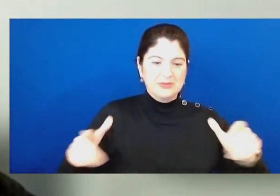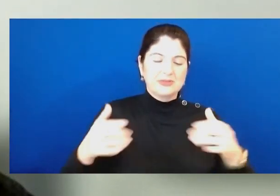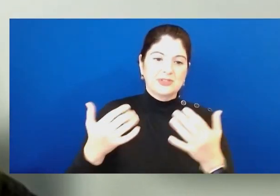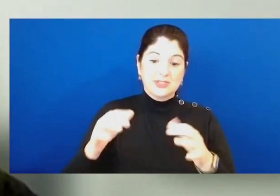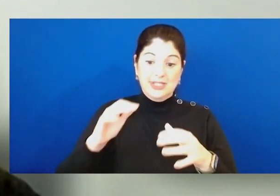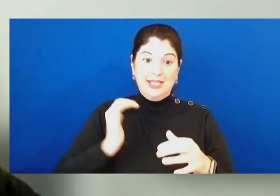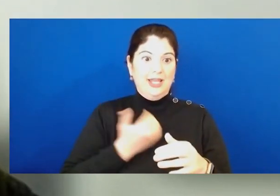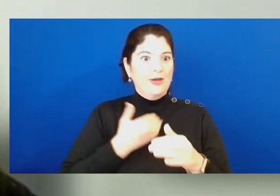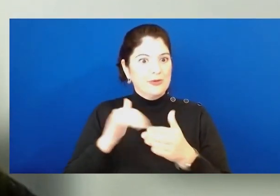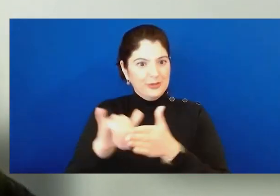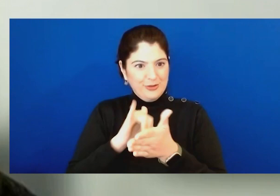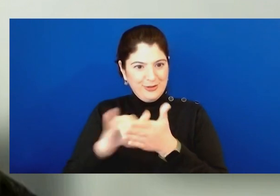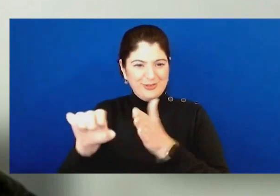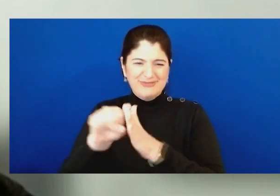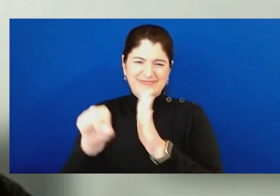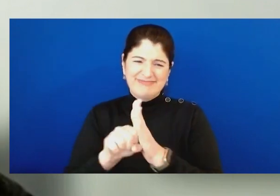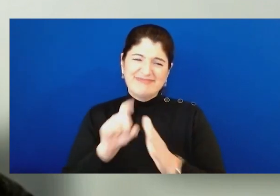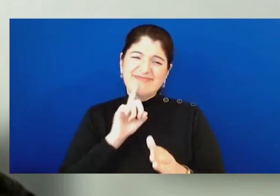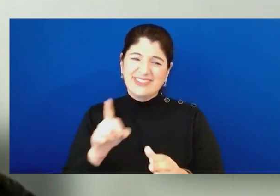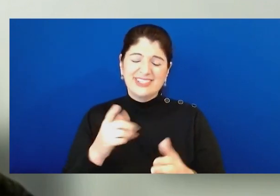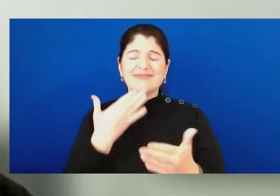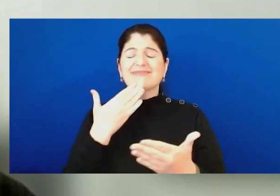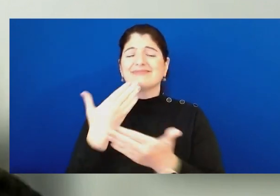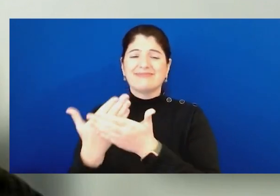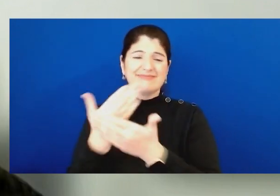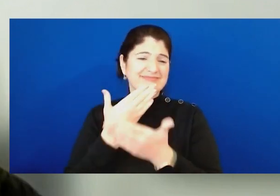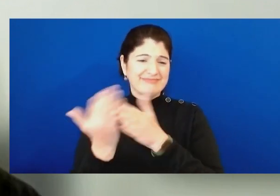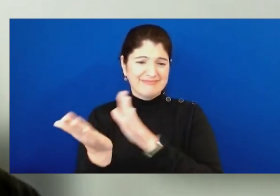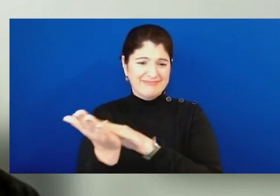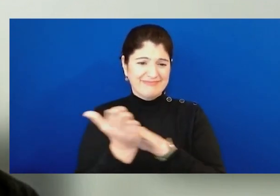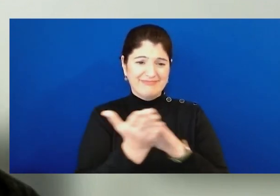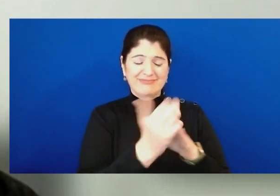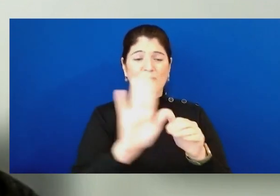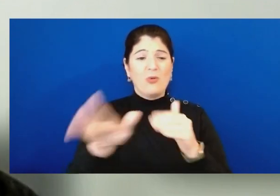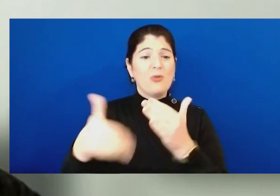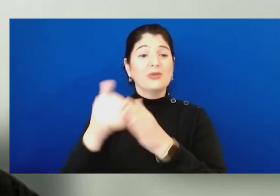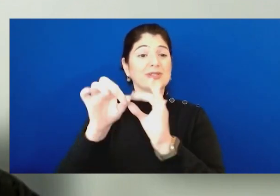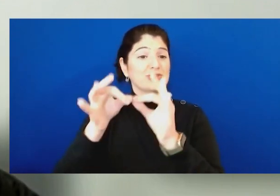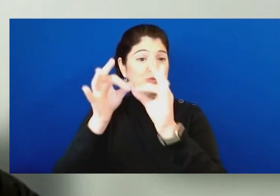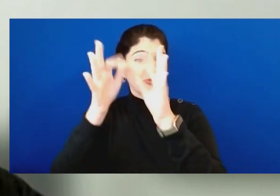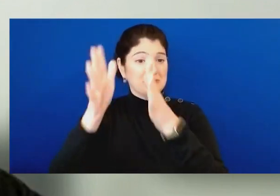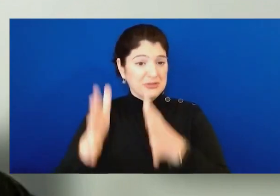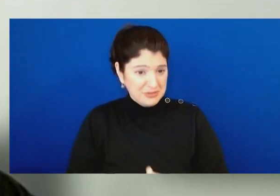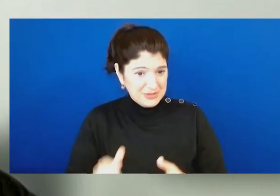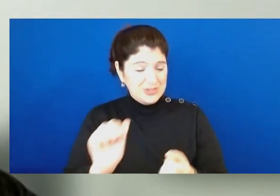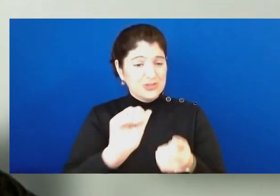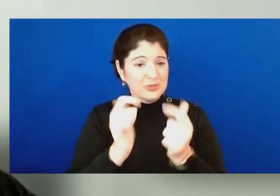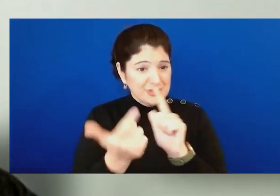So big thank you to the interpreters present in this session. The translators that worked on the presentation